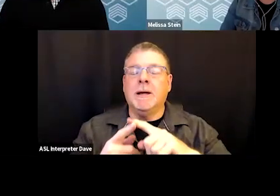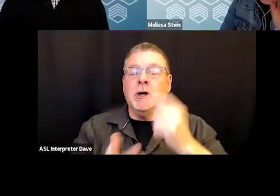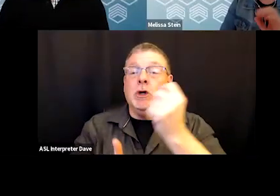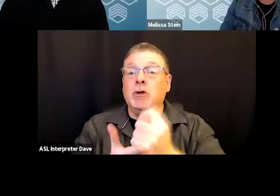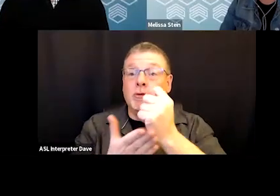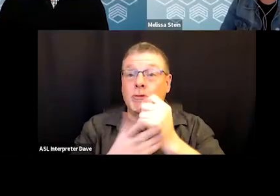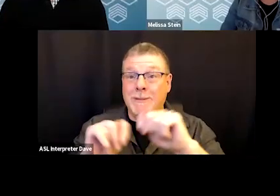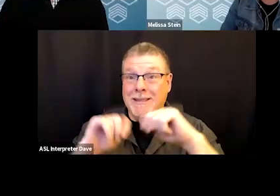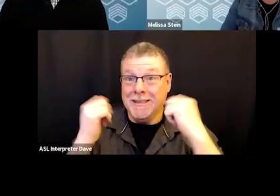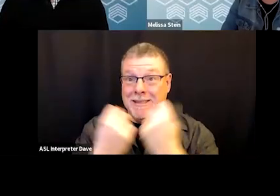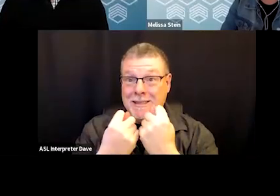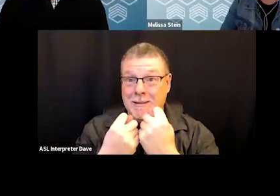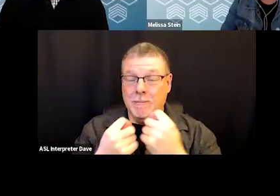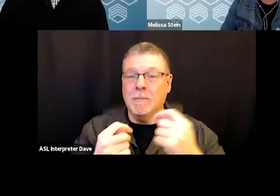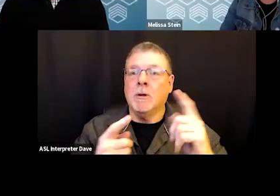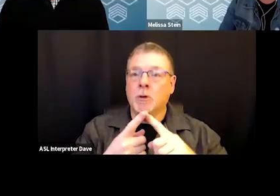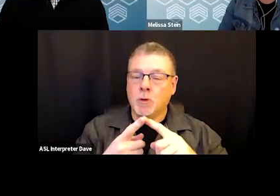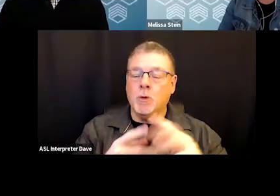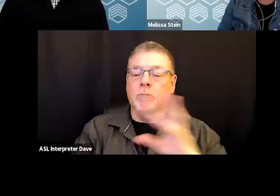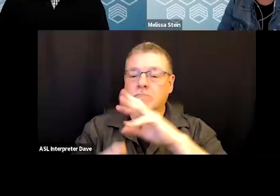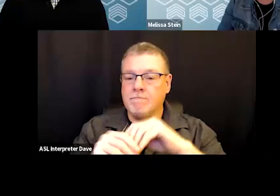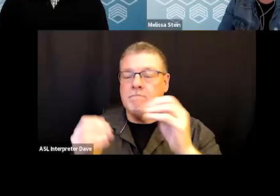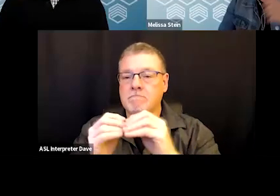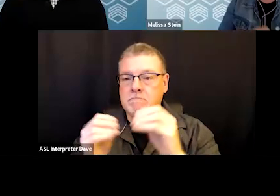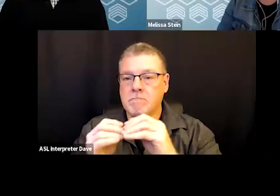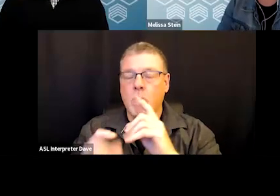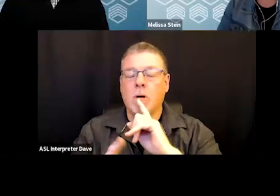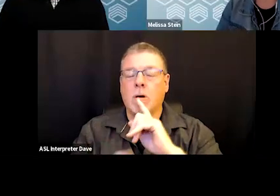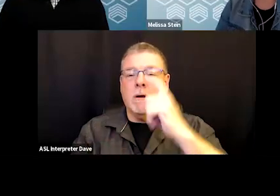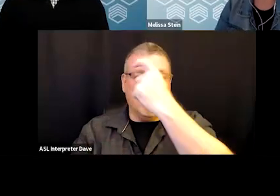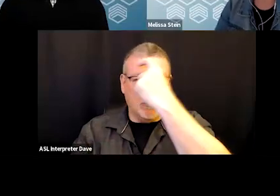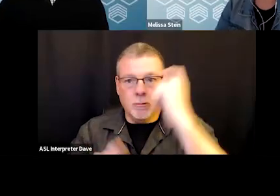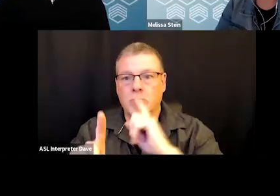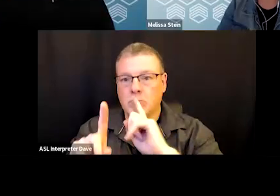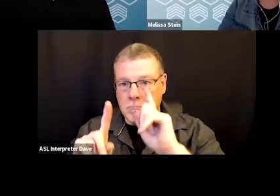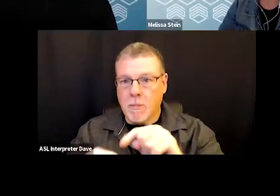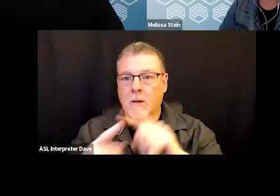to adopting more trauma-informed, trauma-responsive approaches to drug testing?